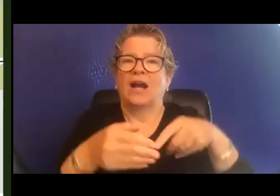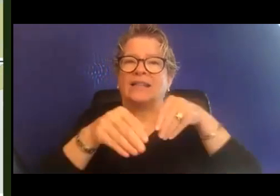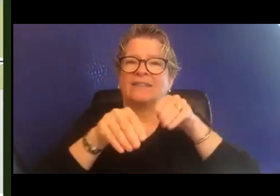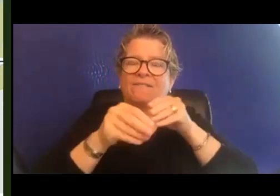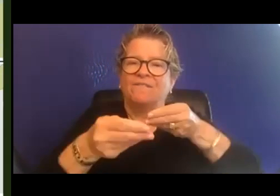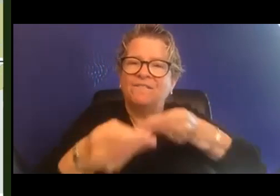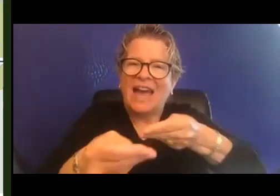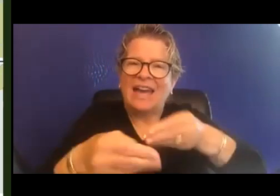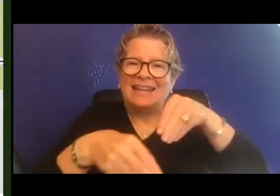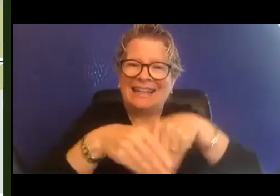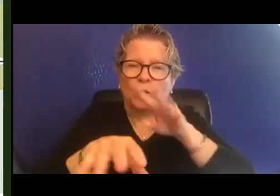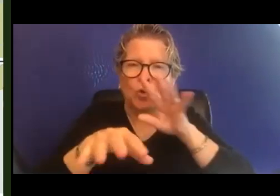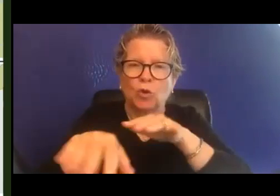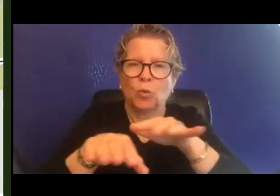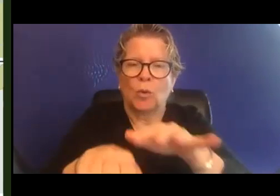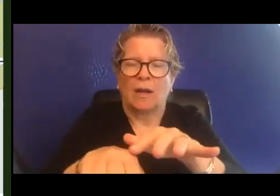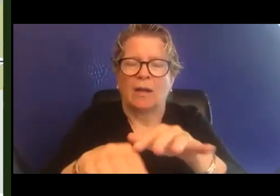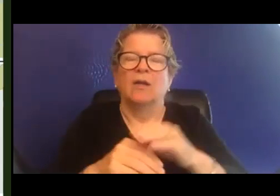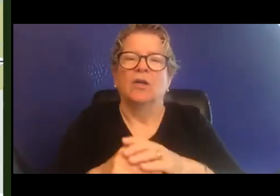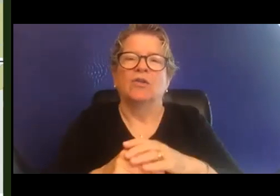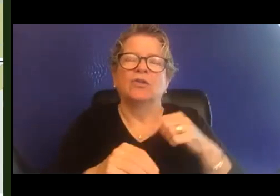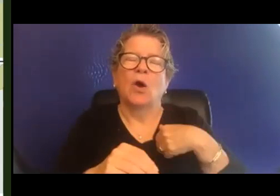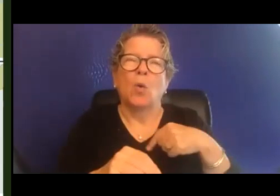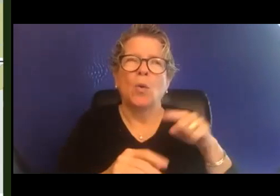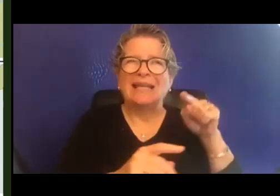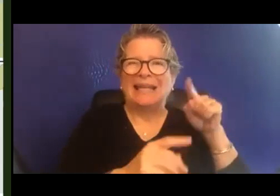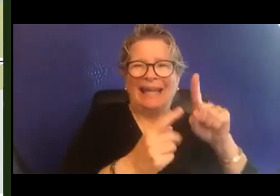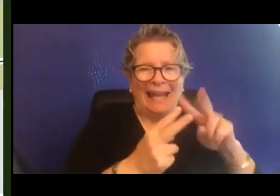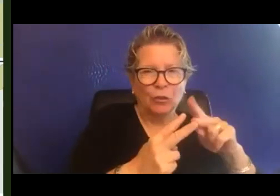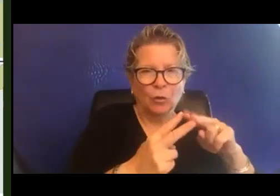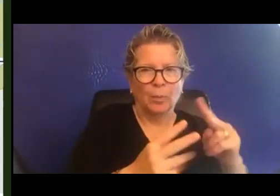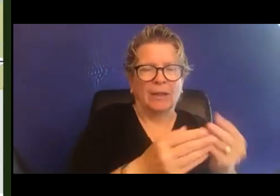So we will look at the good spring fall event and we'll